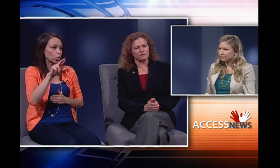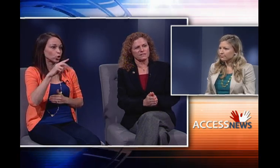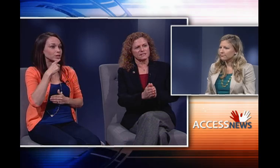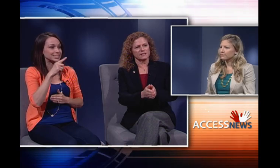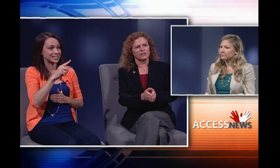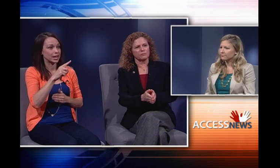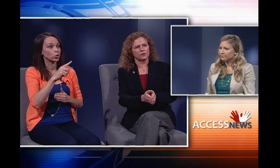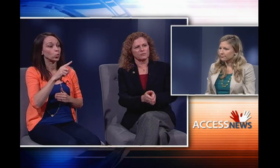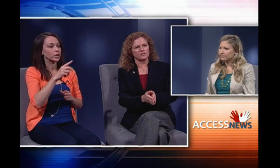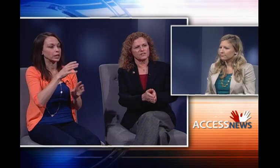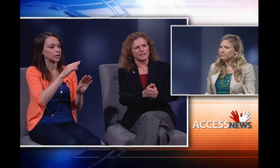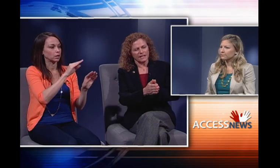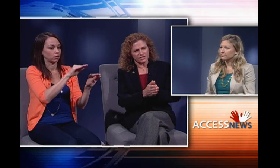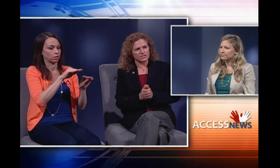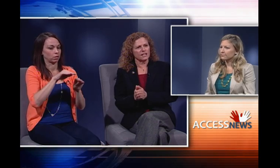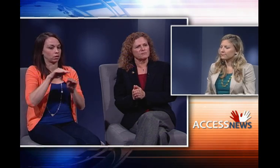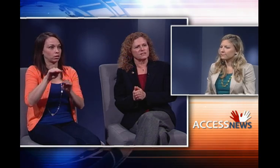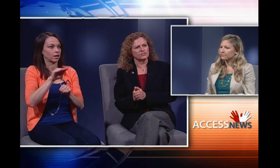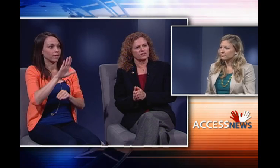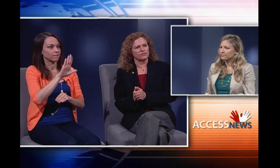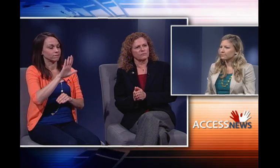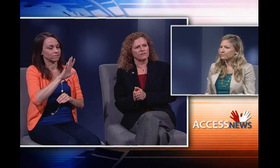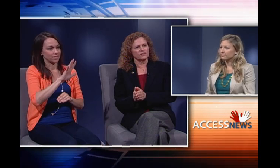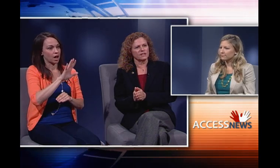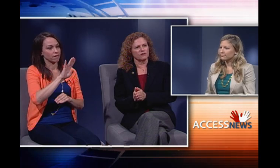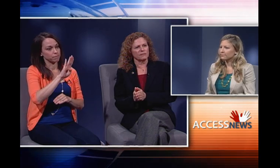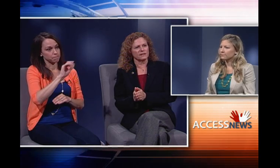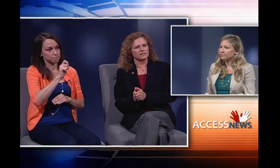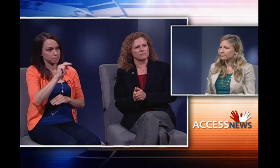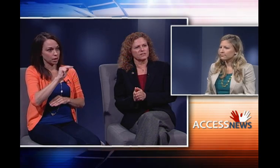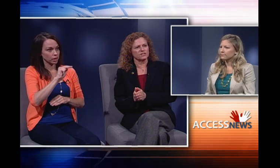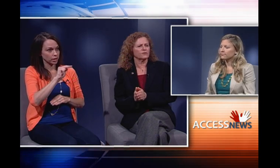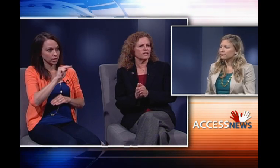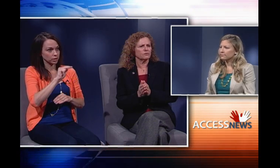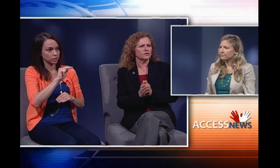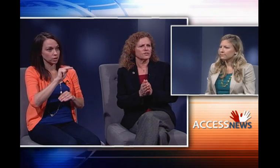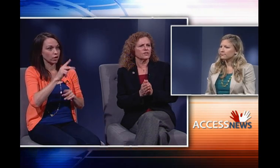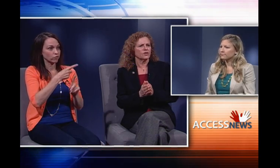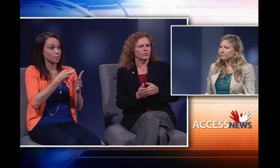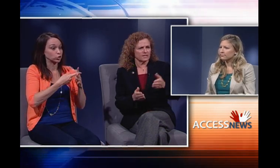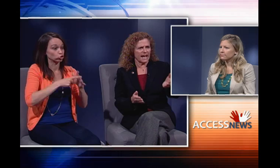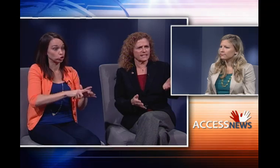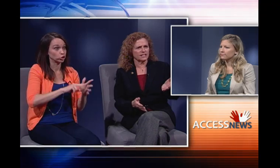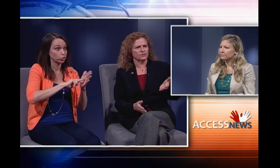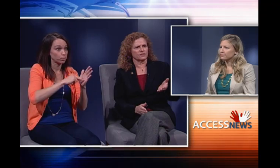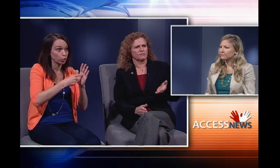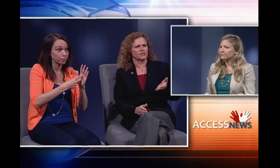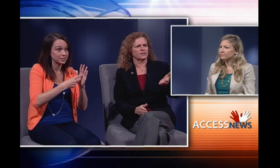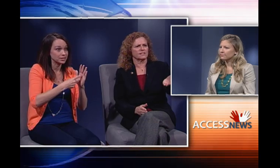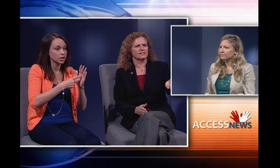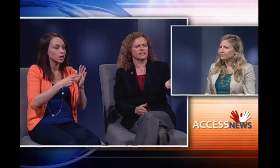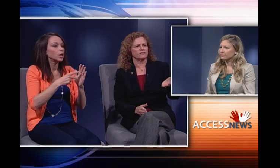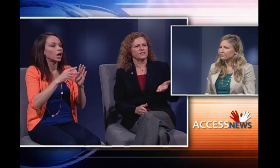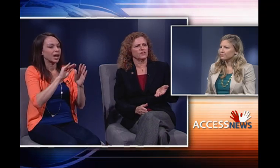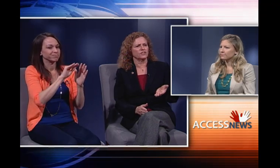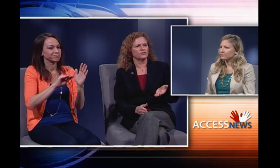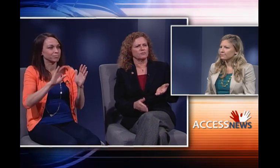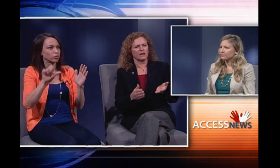from its intended purpose and just kept it in general revenue to help balance the budget, so in other words, we're taxing you something or assessing a fee on you to pay